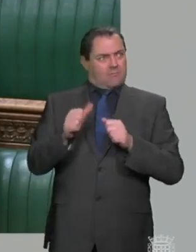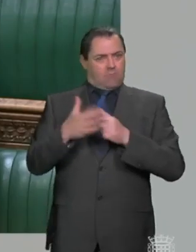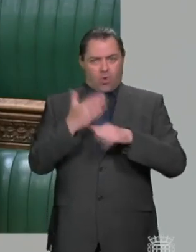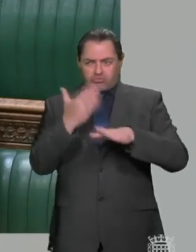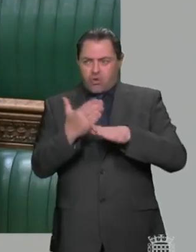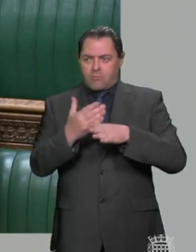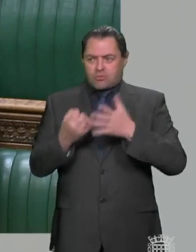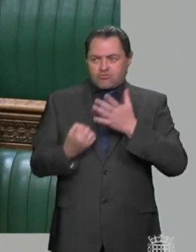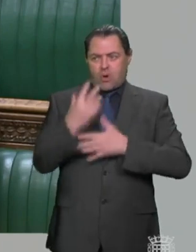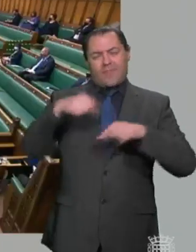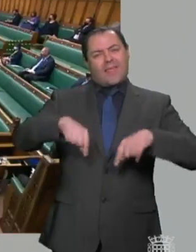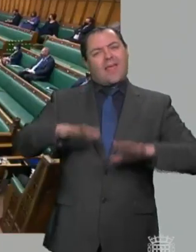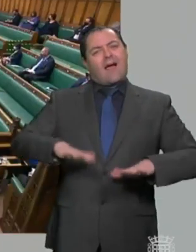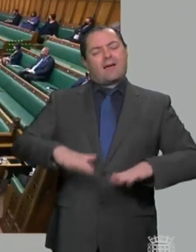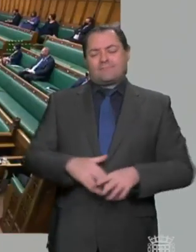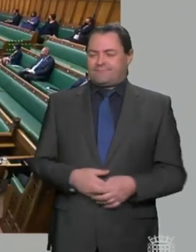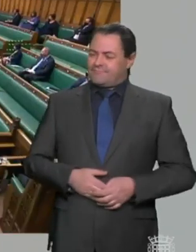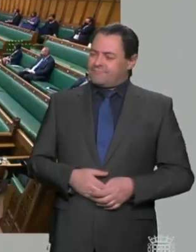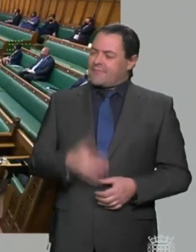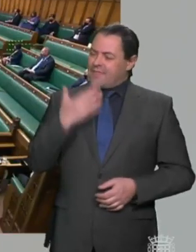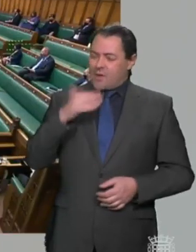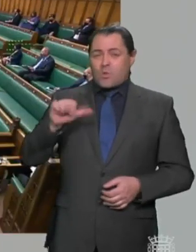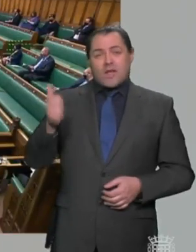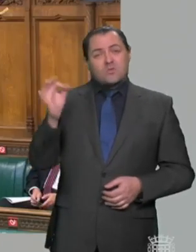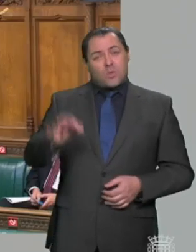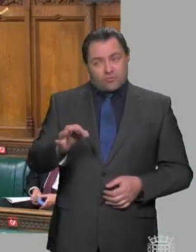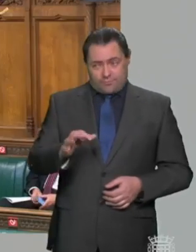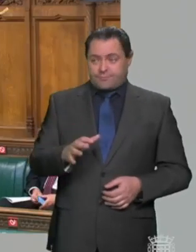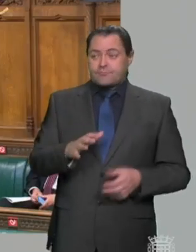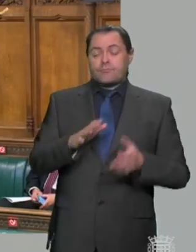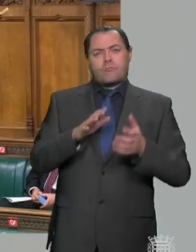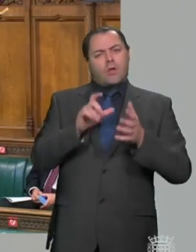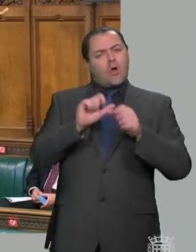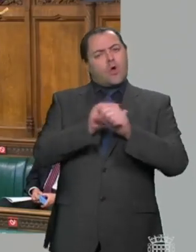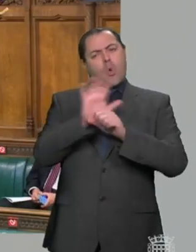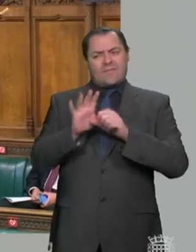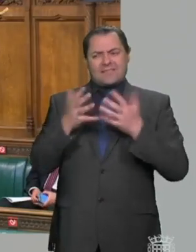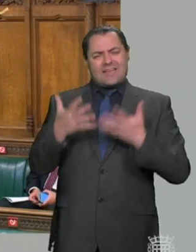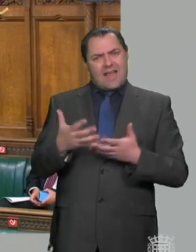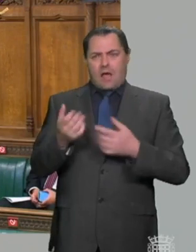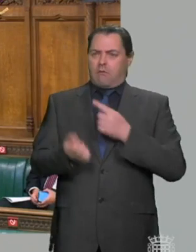Liam Byrne (Birmingham, Hodge Hill) (Lab) Covid has triggered the first global rise in